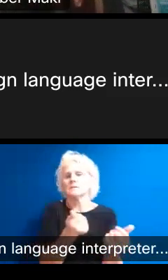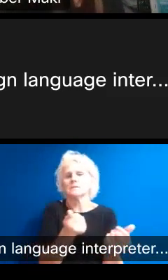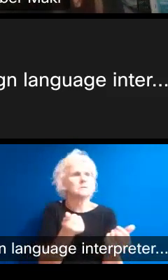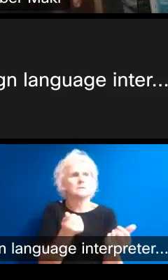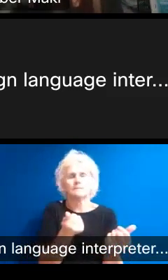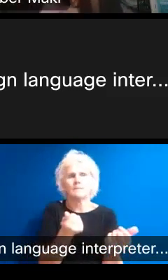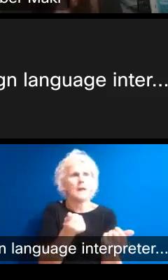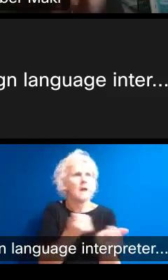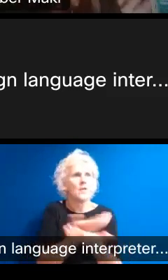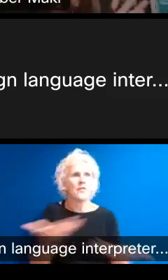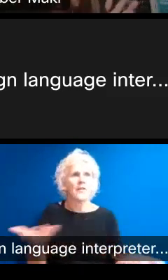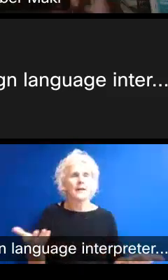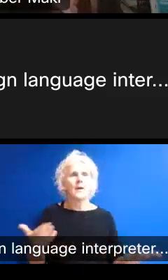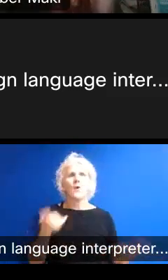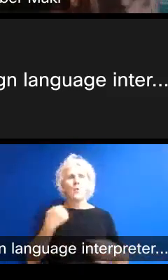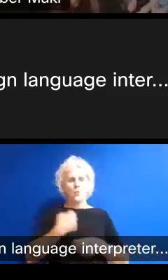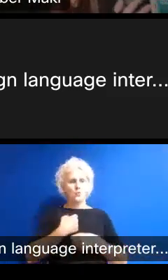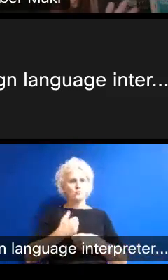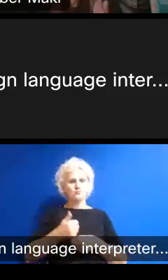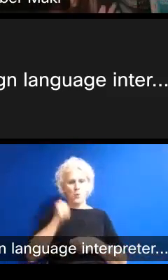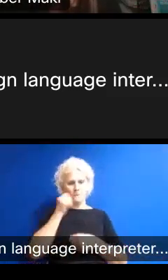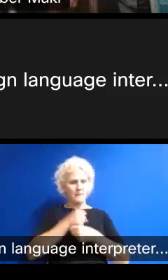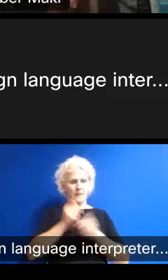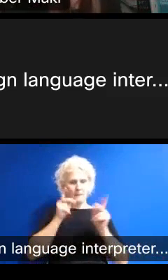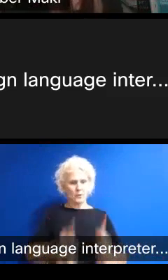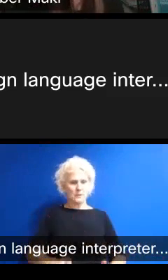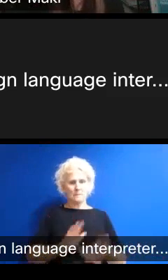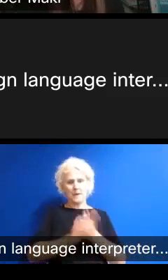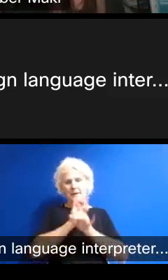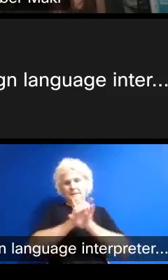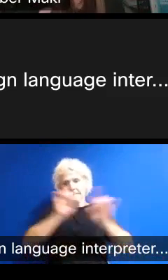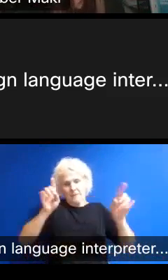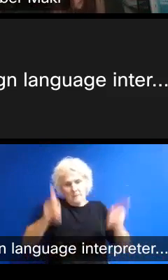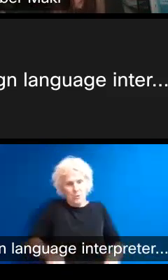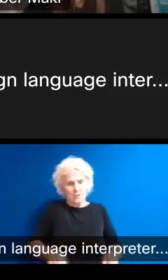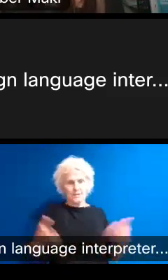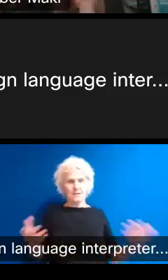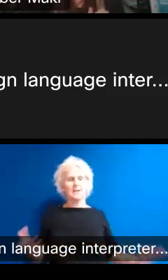you know, make the person outstanding, above and beyond, great. It's really just whatever